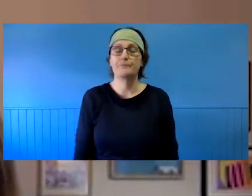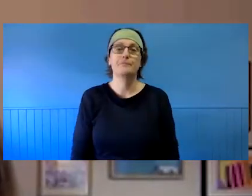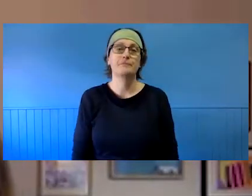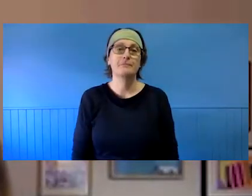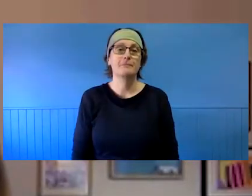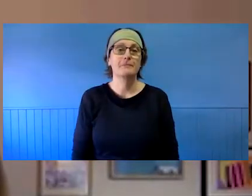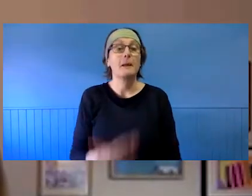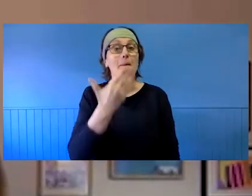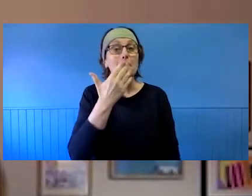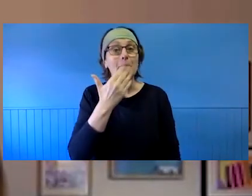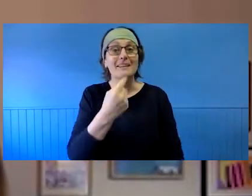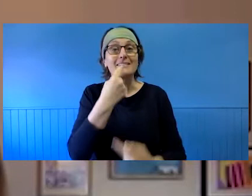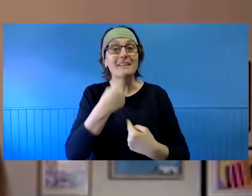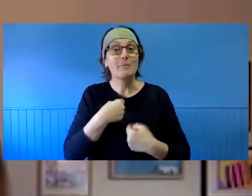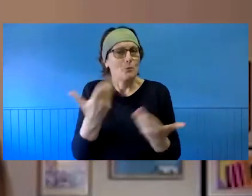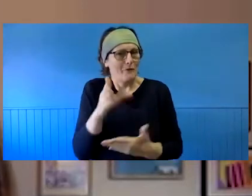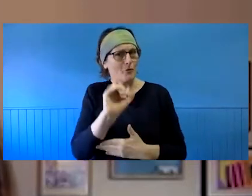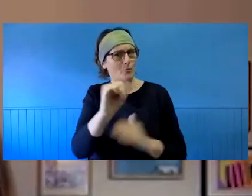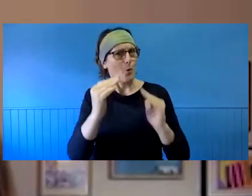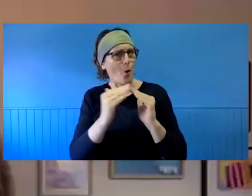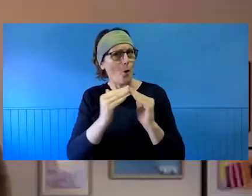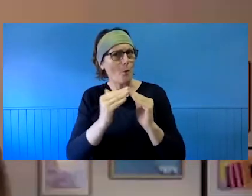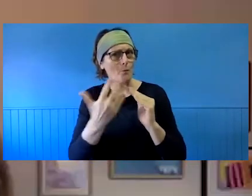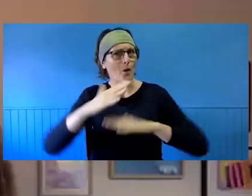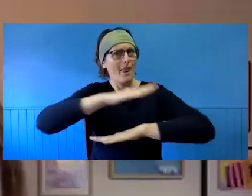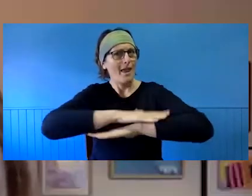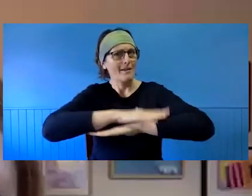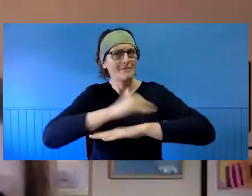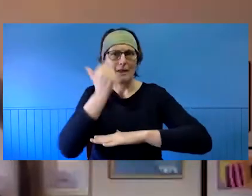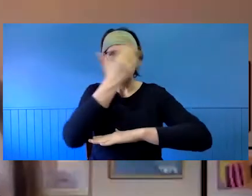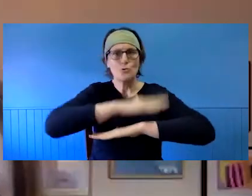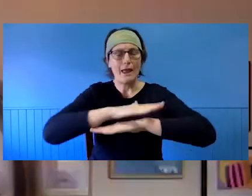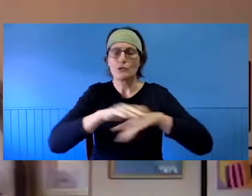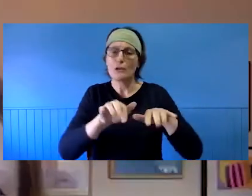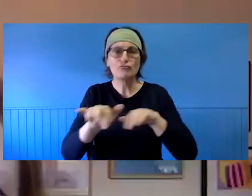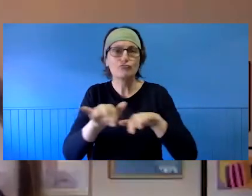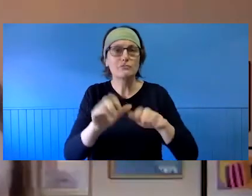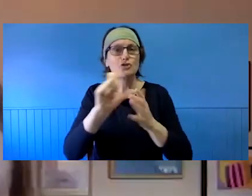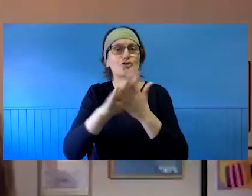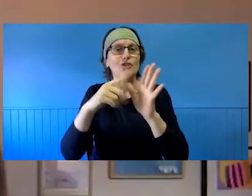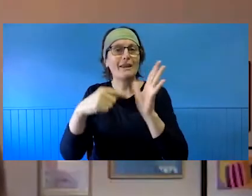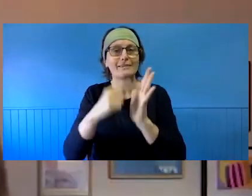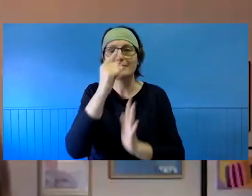like to, please share with us where you're joining us from on the chat.